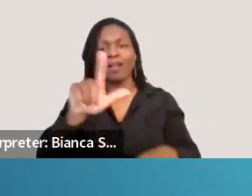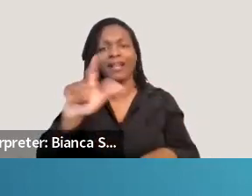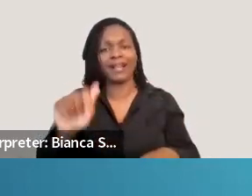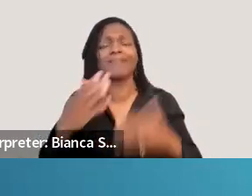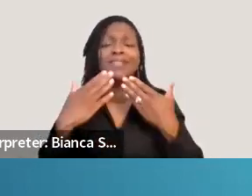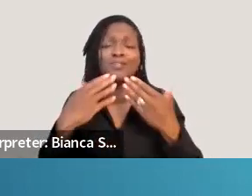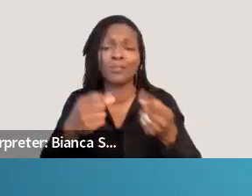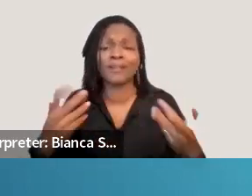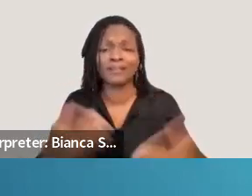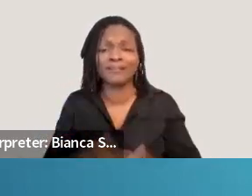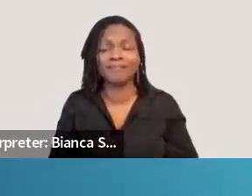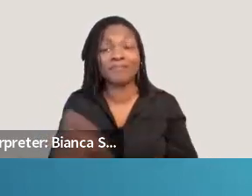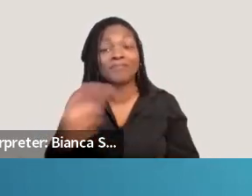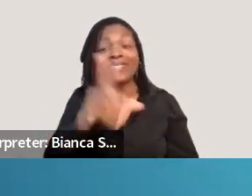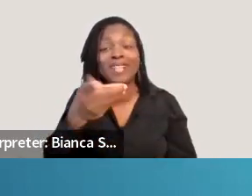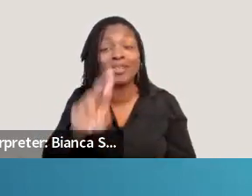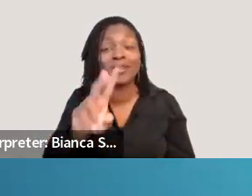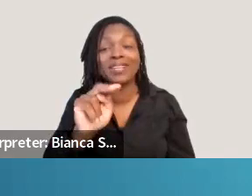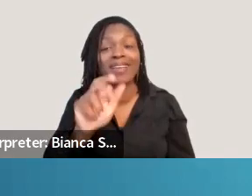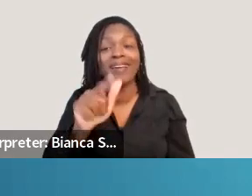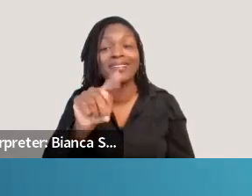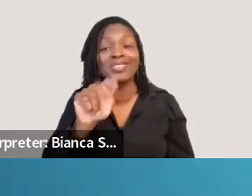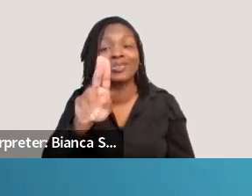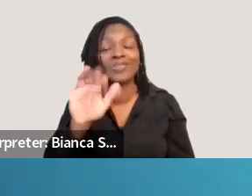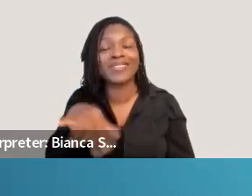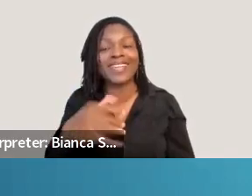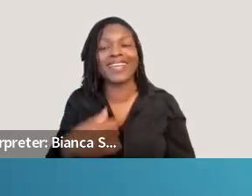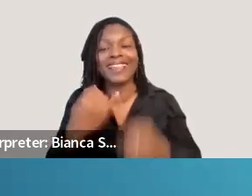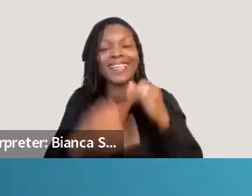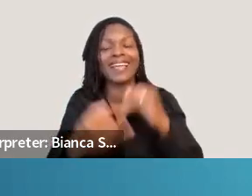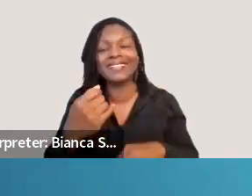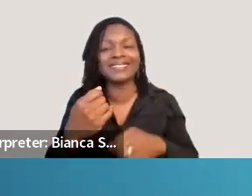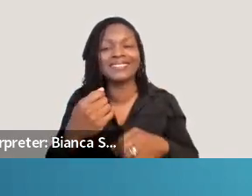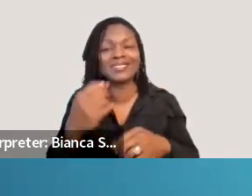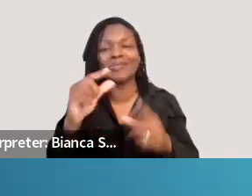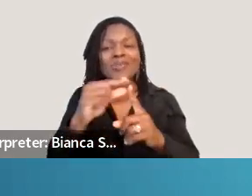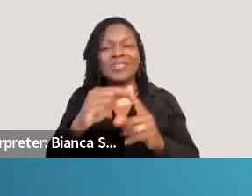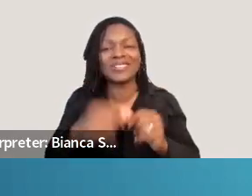Or if you guys would like to see Robert Hinds perform and seeing, you know, that's a great way to.